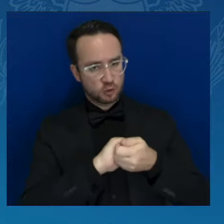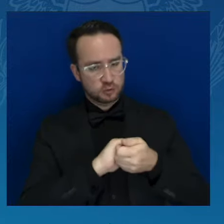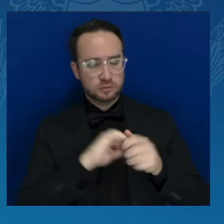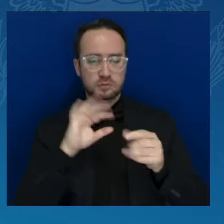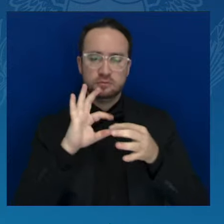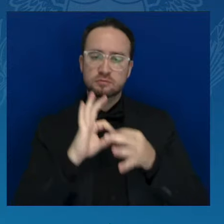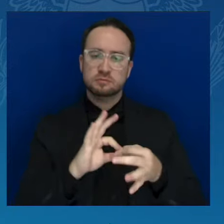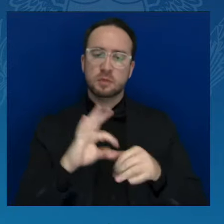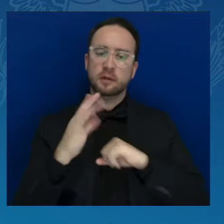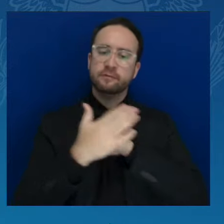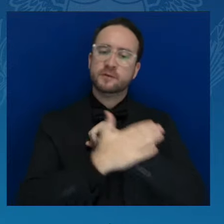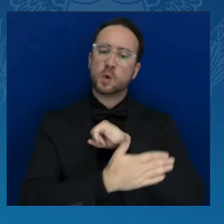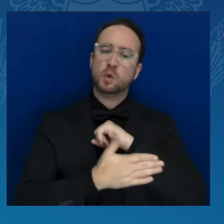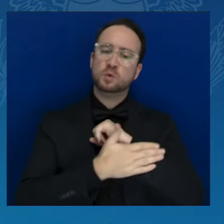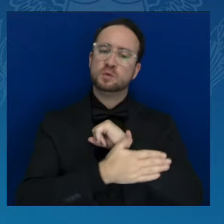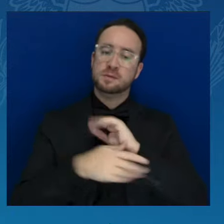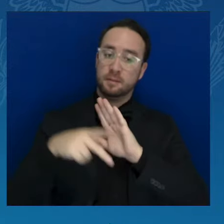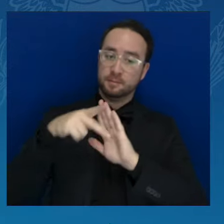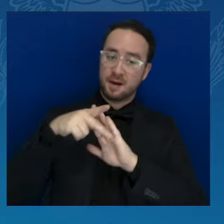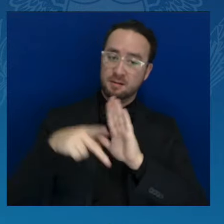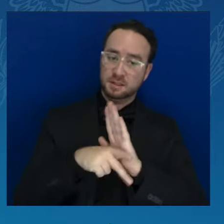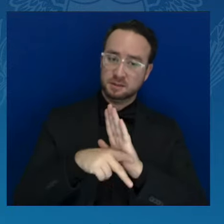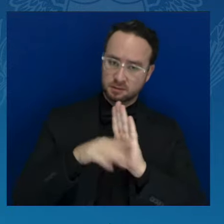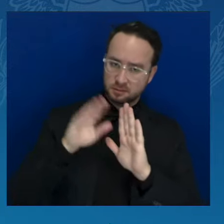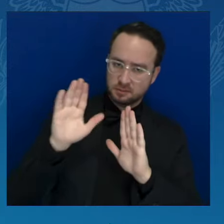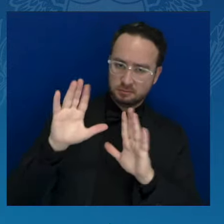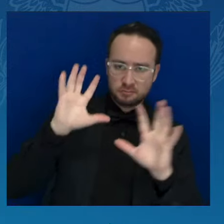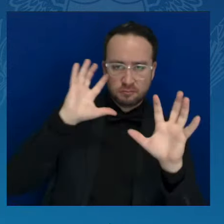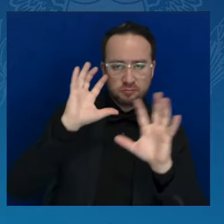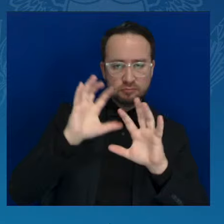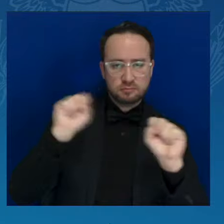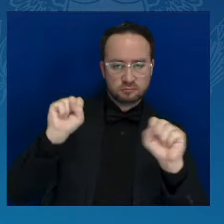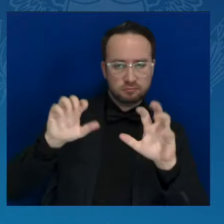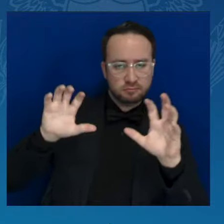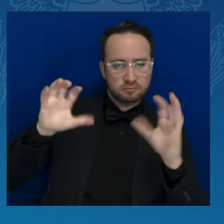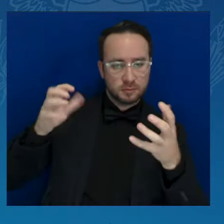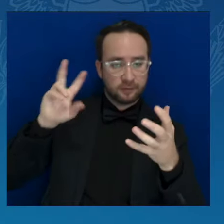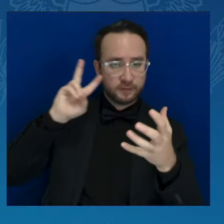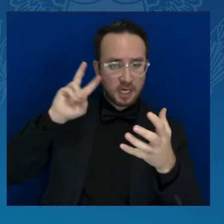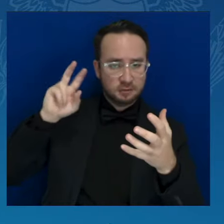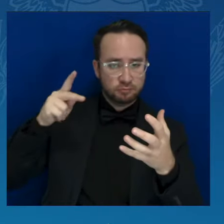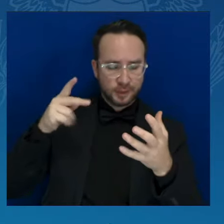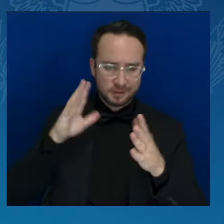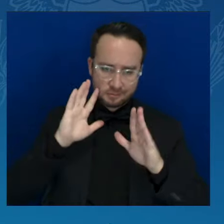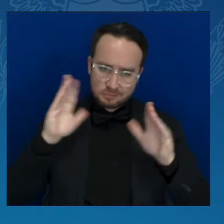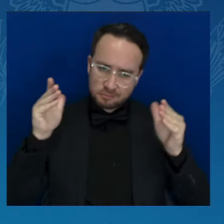and a particular priority of the Vice President has been promoting international rules and norms in space.